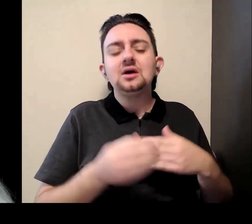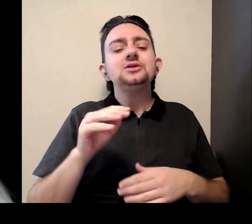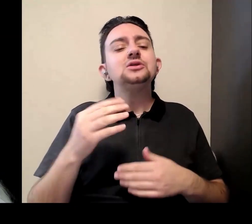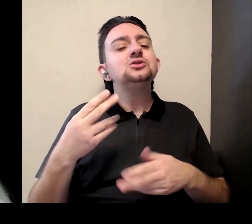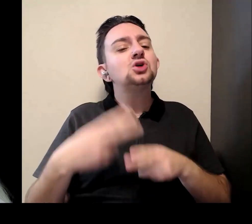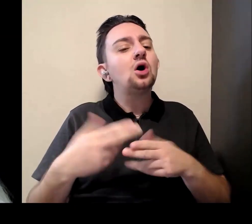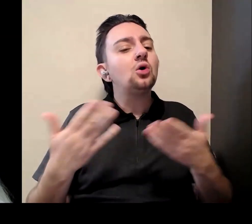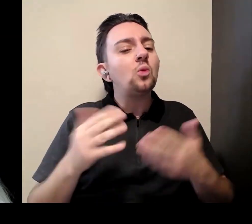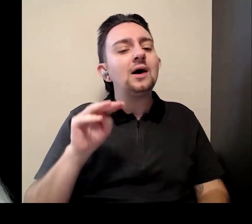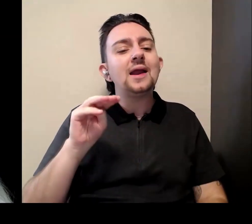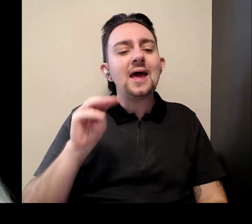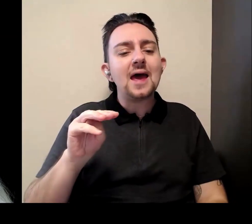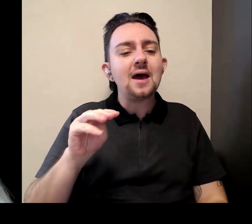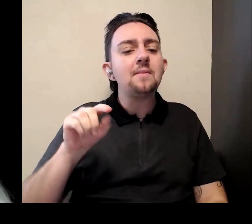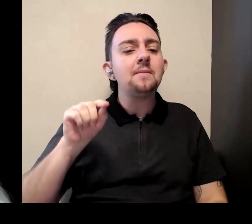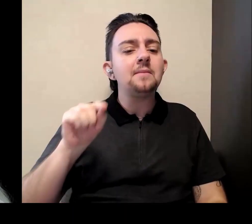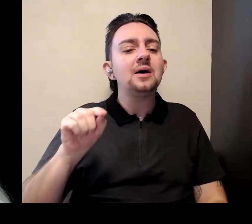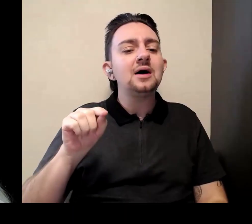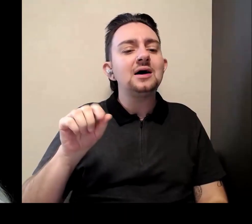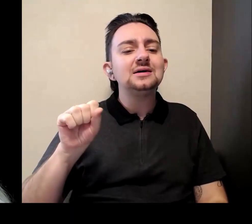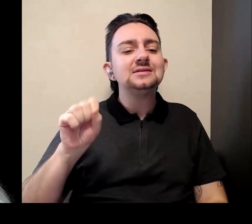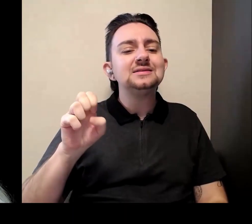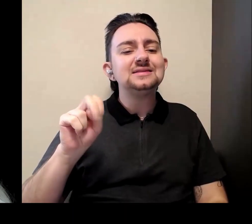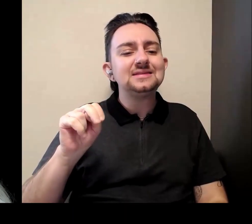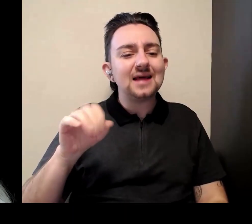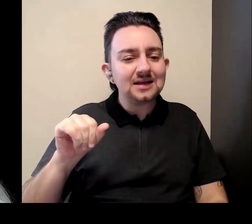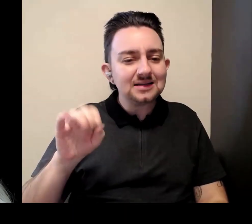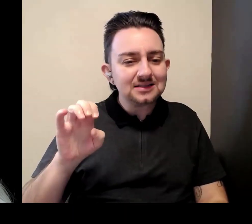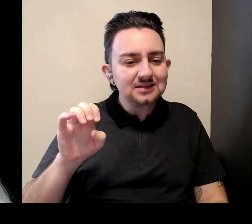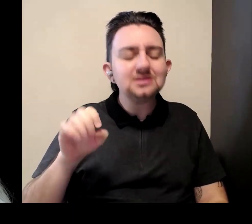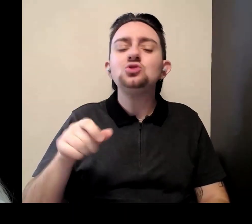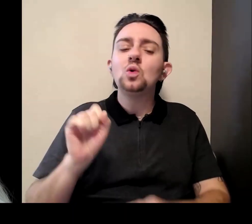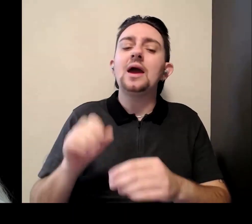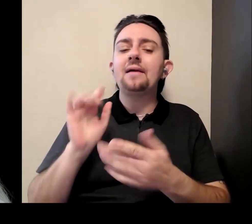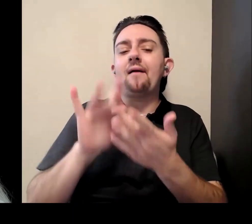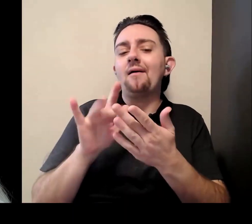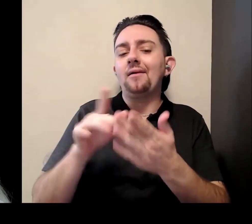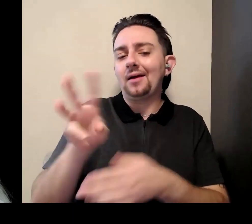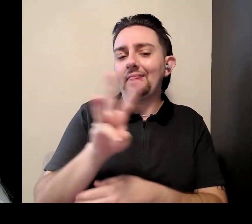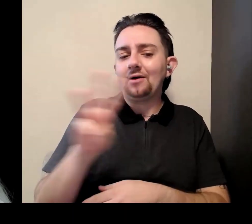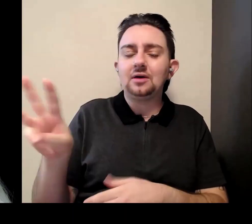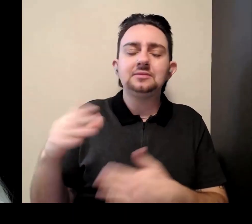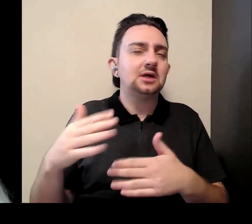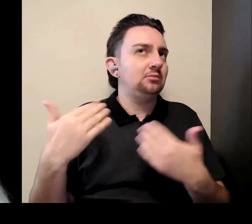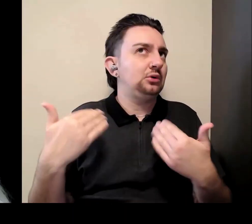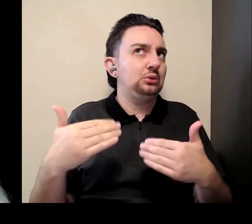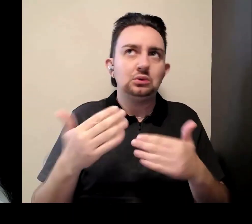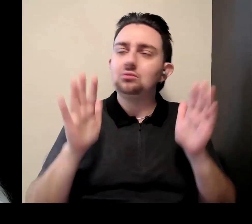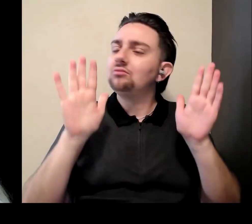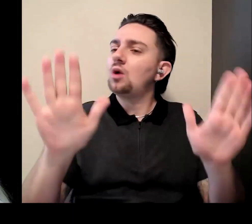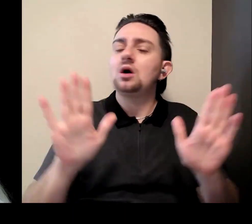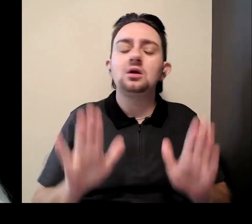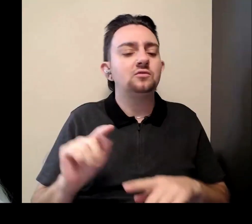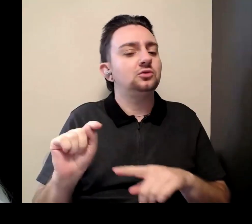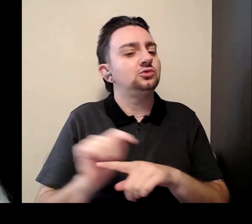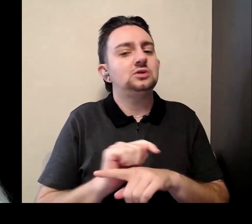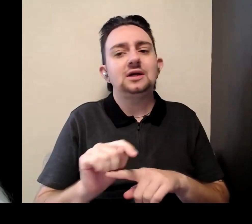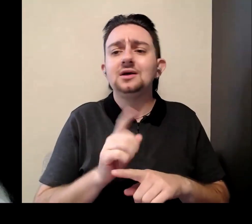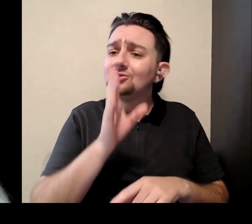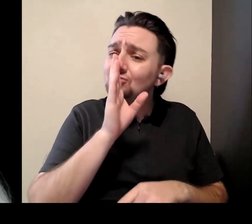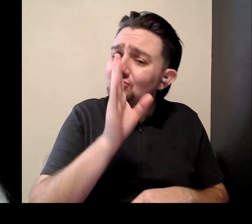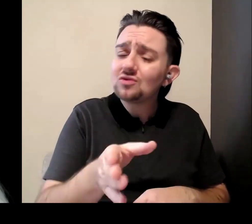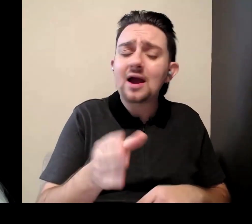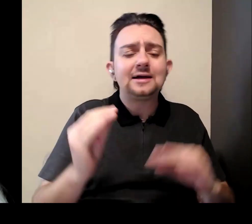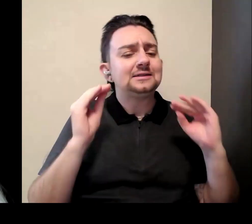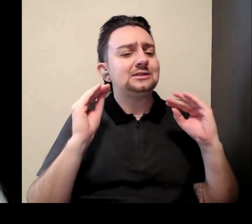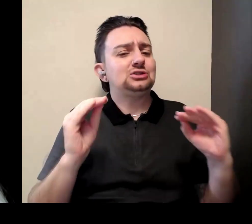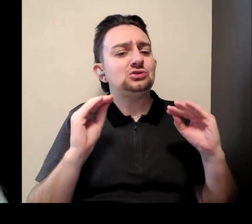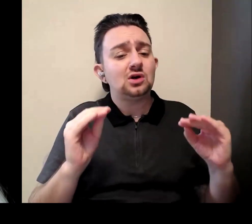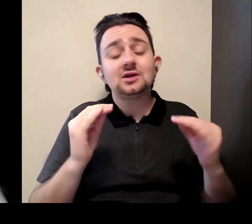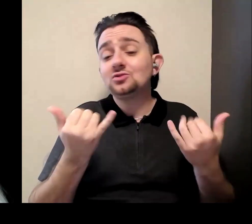So if you have that name on here, you contact that website, but I can tell you that training will give you really good, very direct instruction that we still have to adapt for our kids.